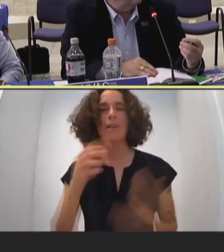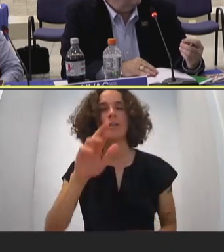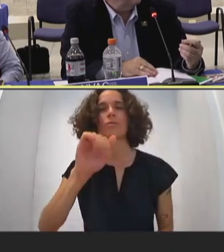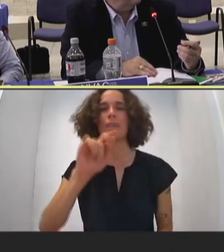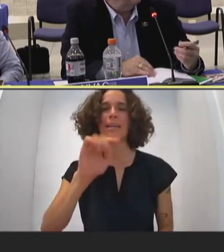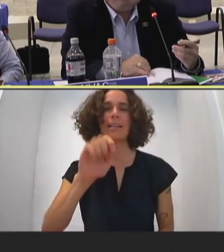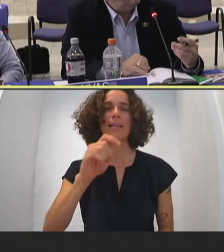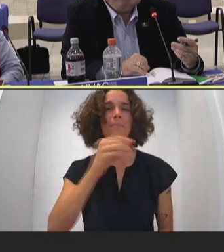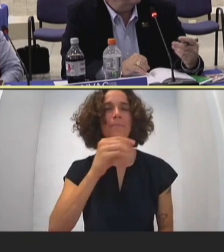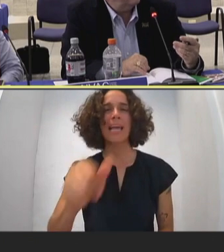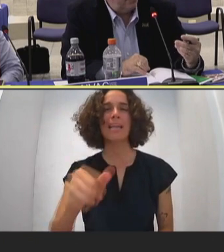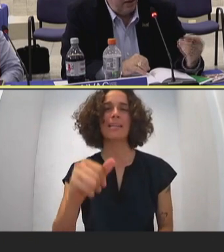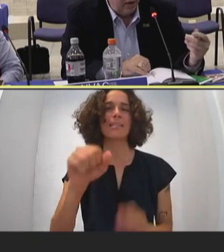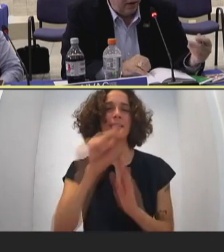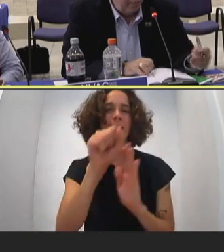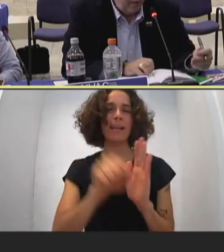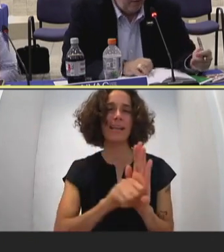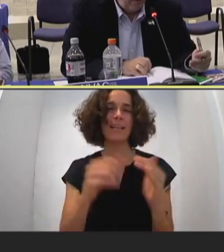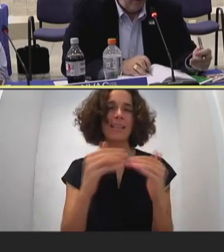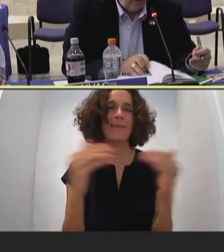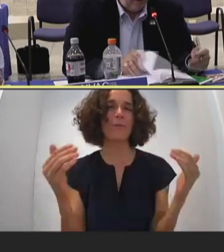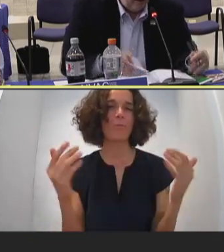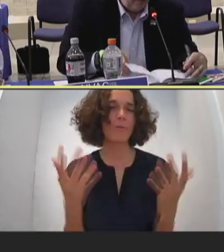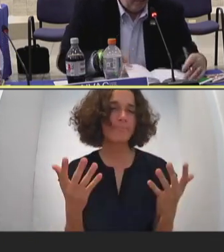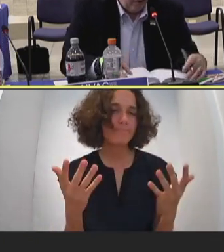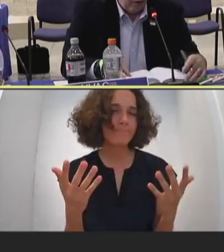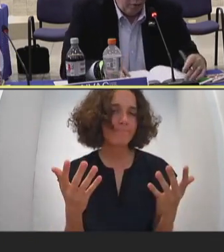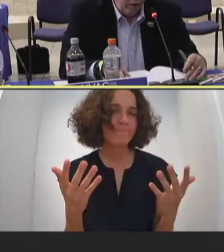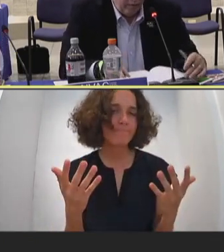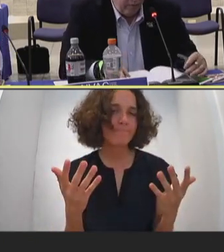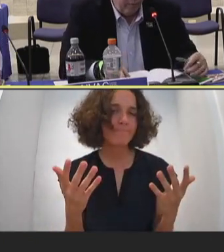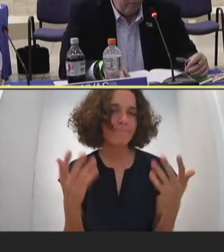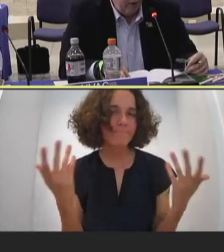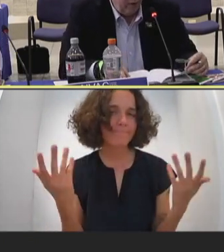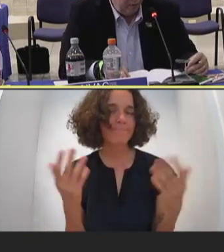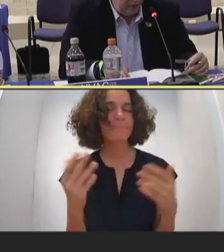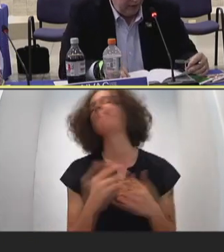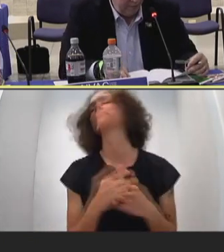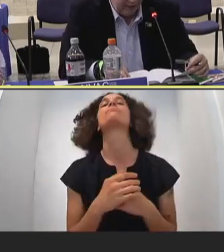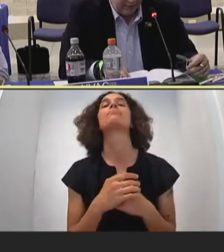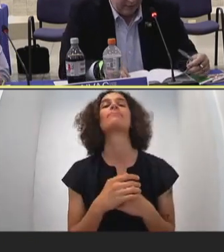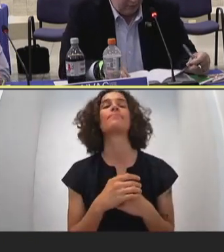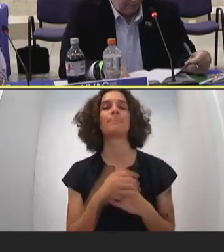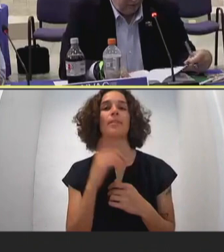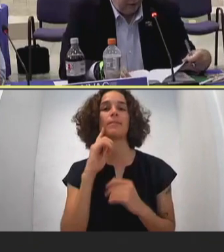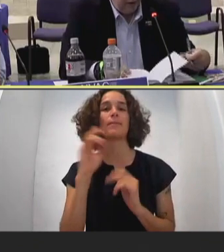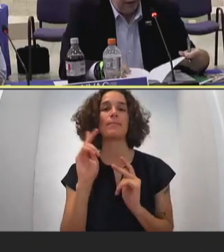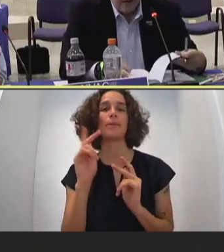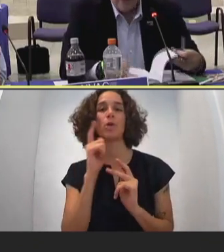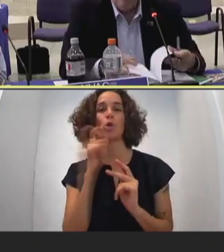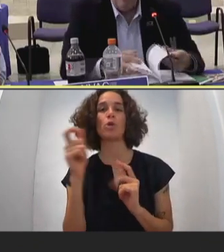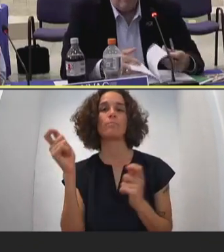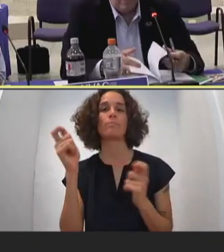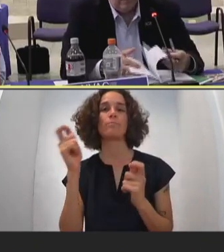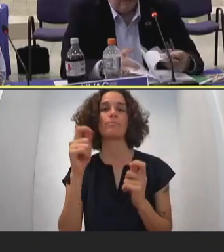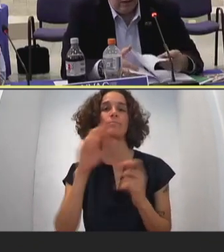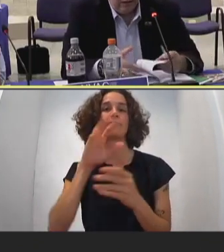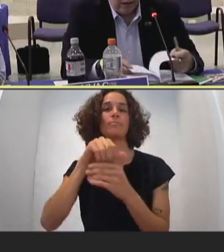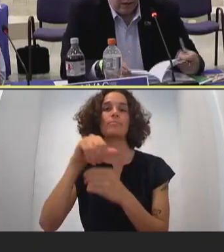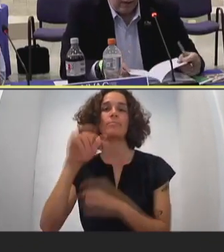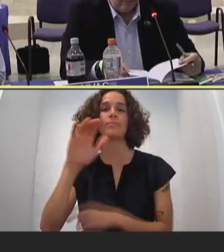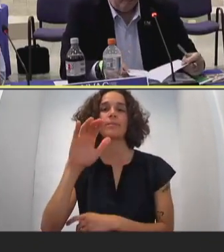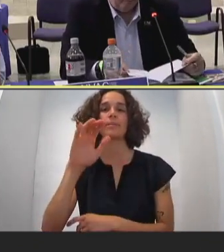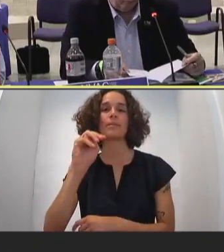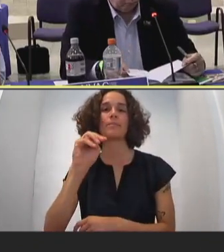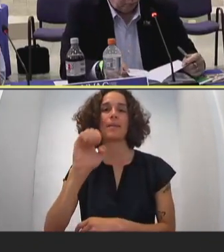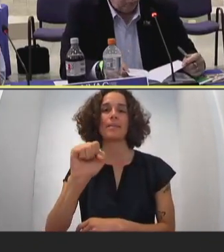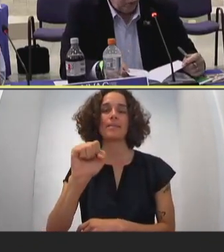And so, for the folks at -- who are from CMS, specifically, our colleagues who's on the